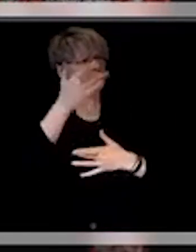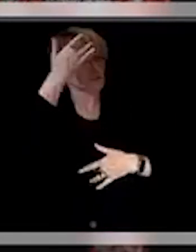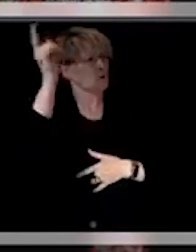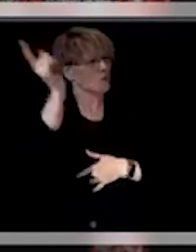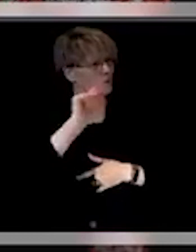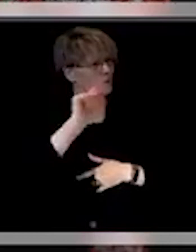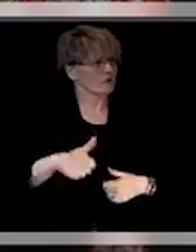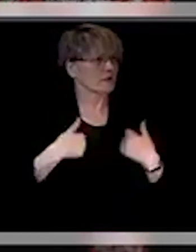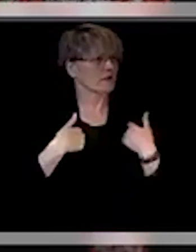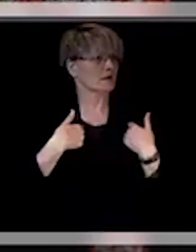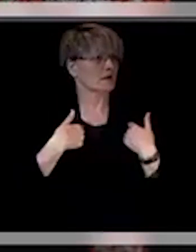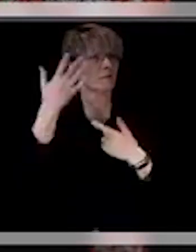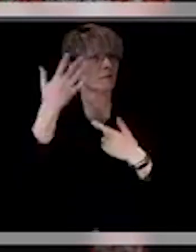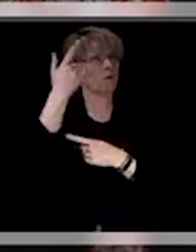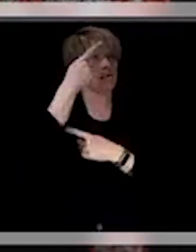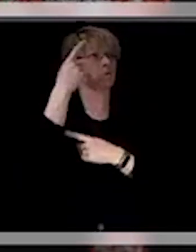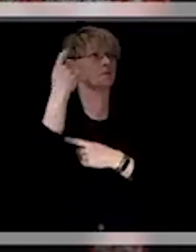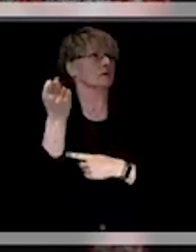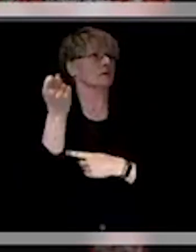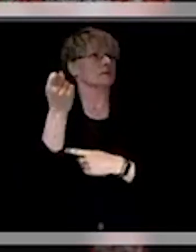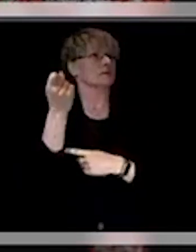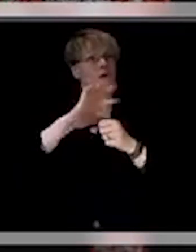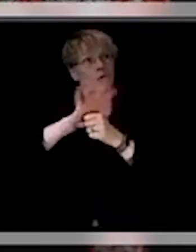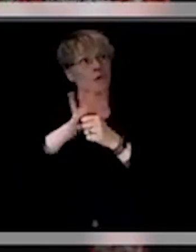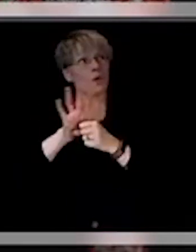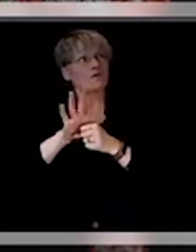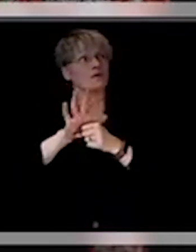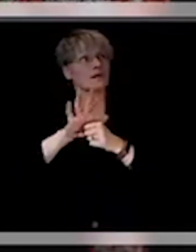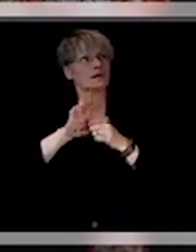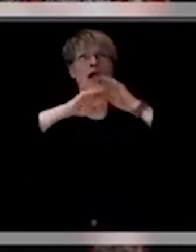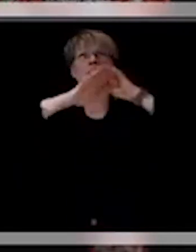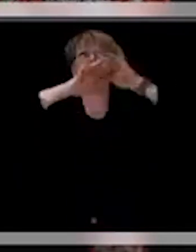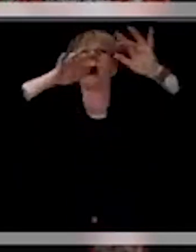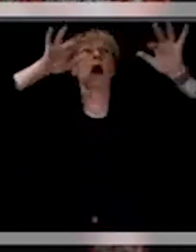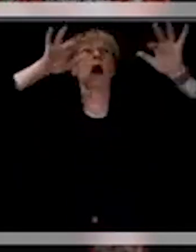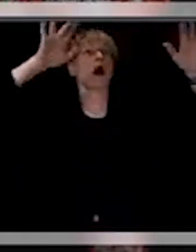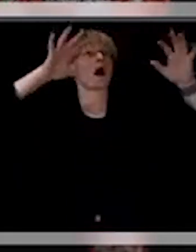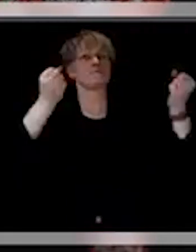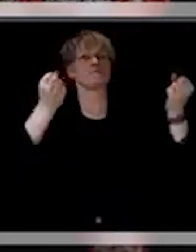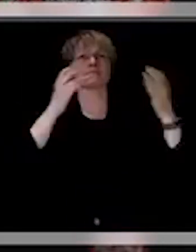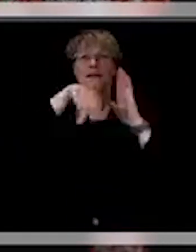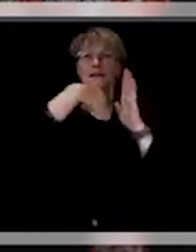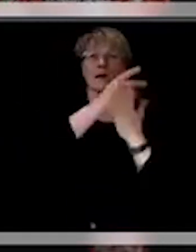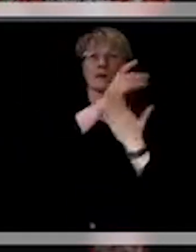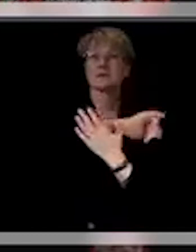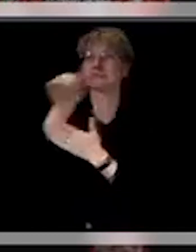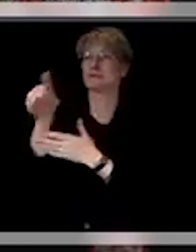for hours, just like the measles and our community has no immunity. Please address.